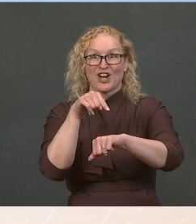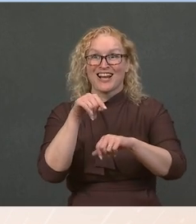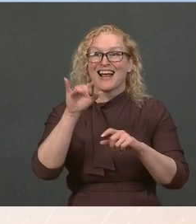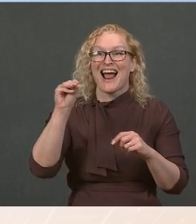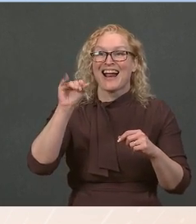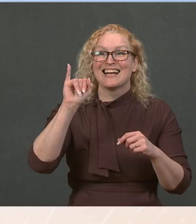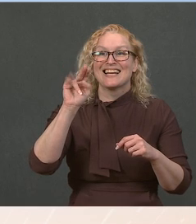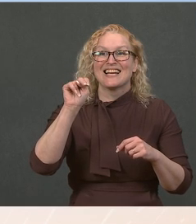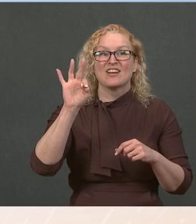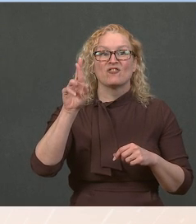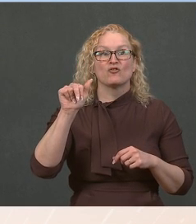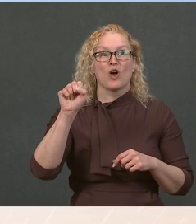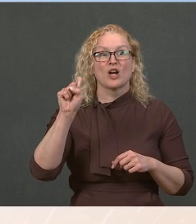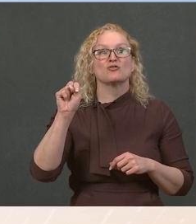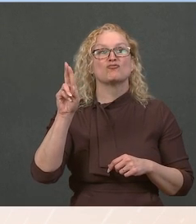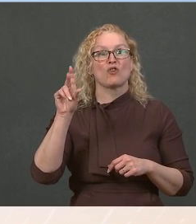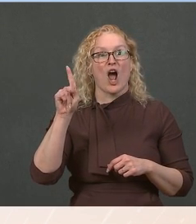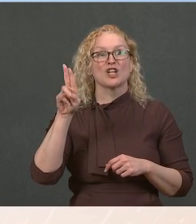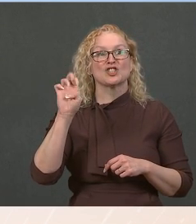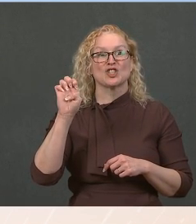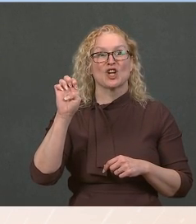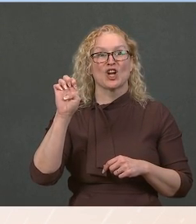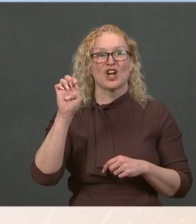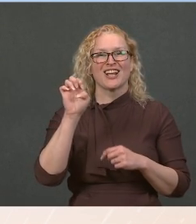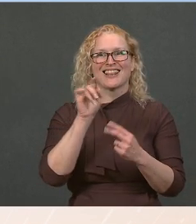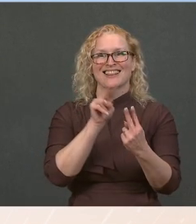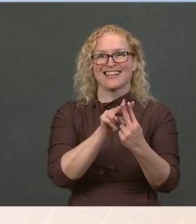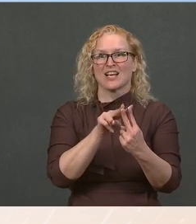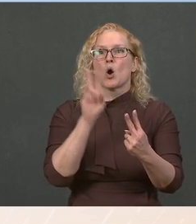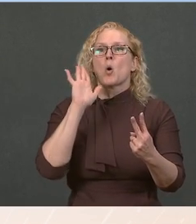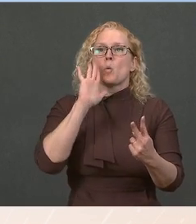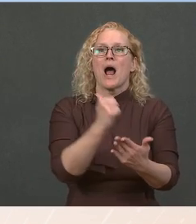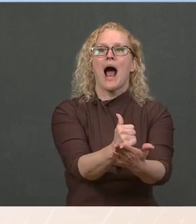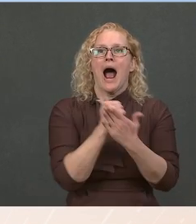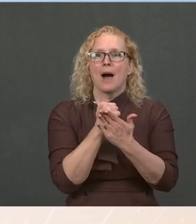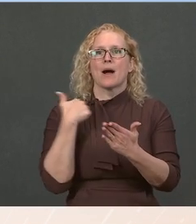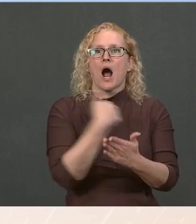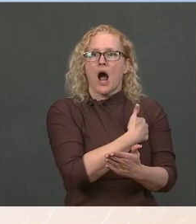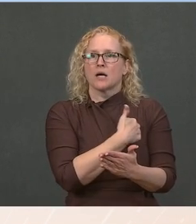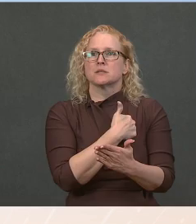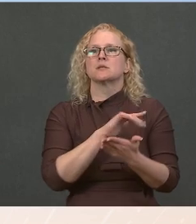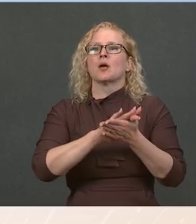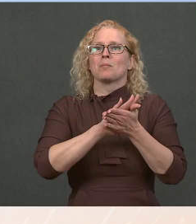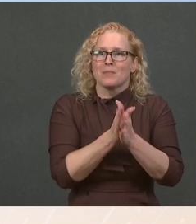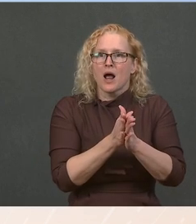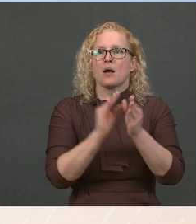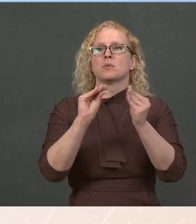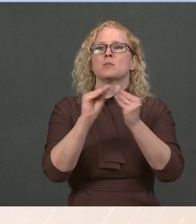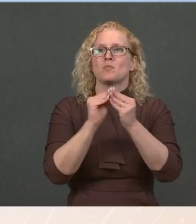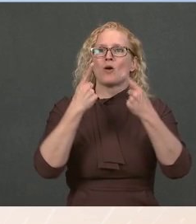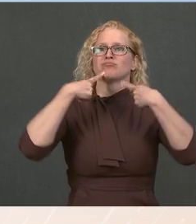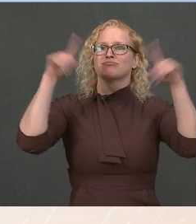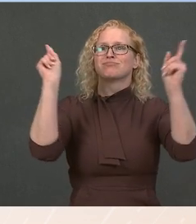framework will get that done -- will get us closer to getting that done. The Press: Thanks. And then the follow-up on -- you were talking about --